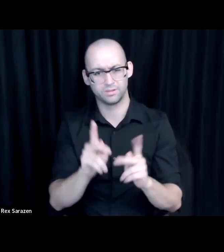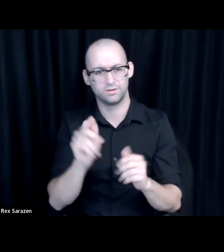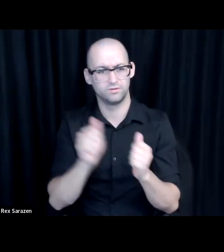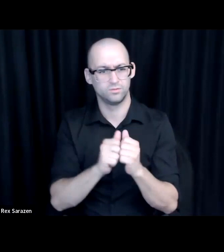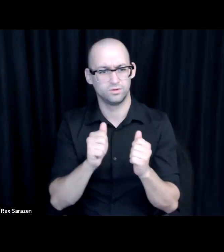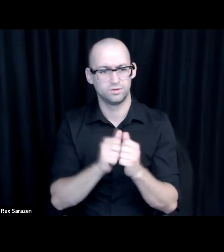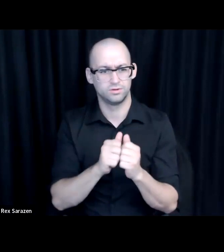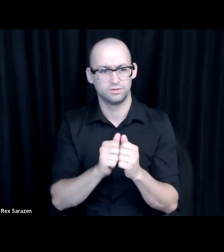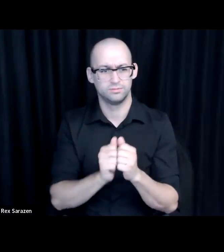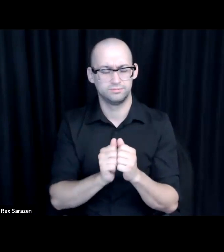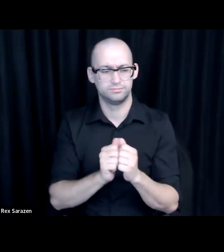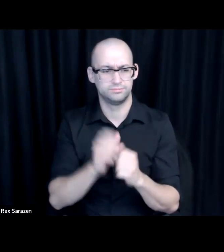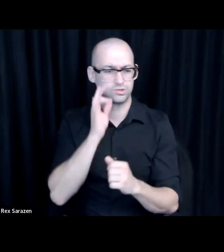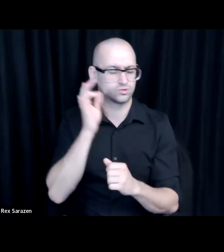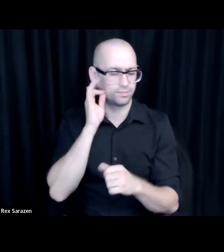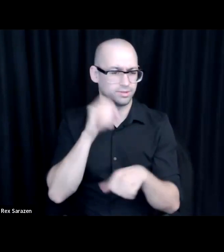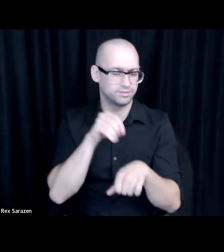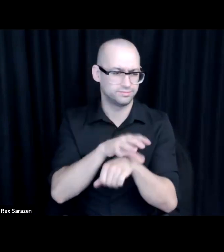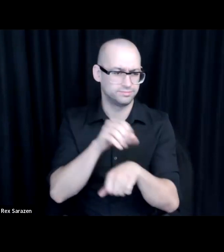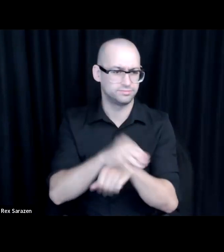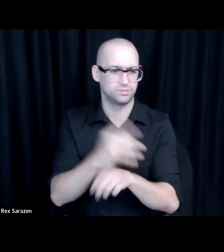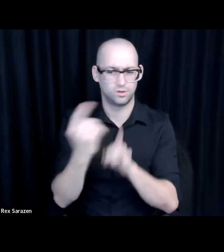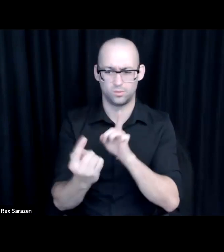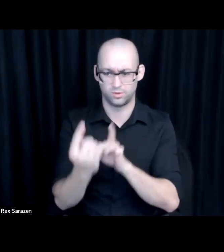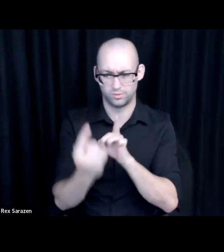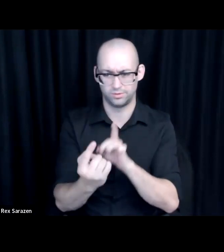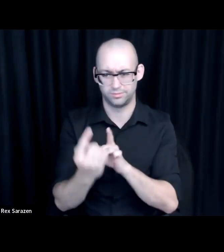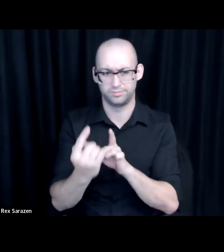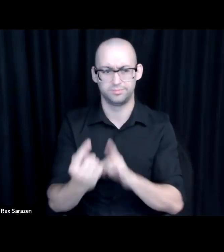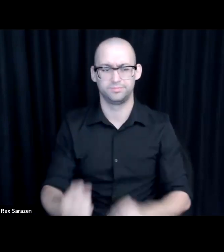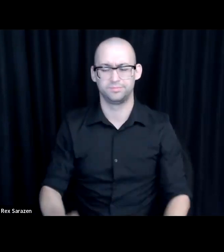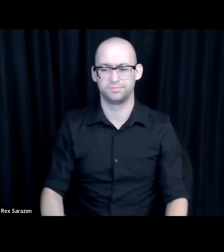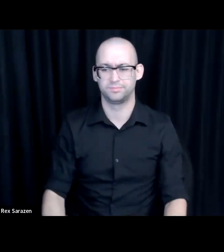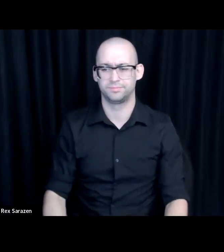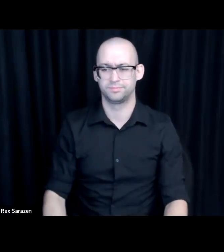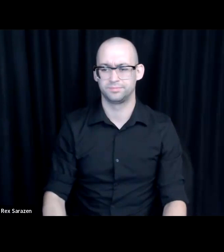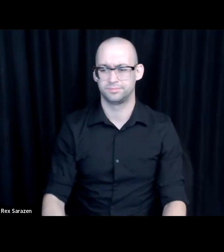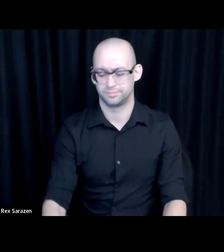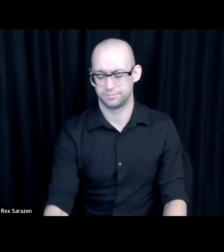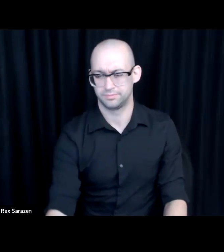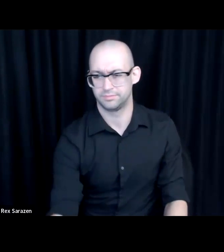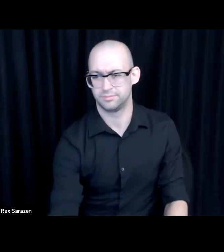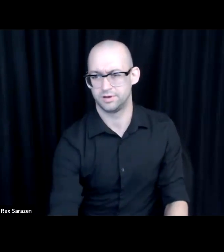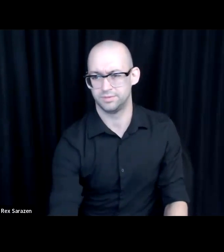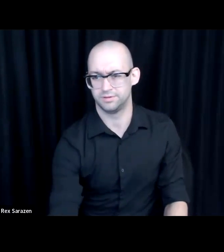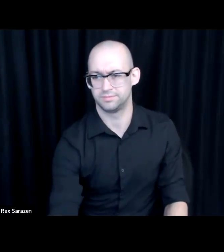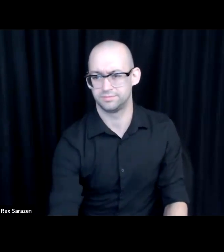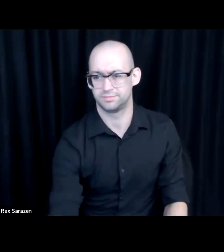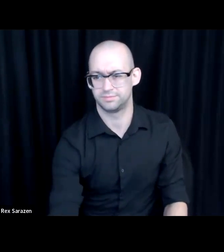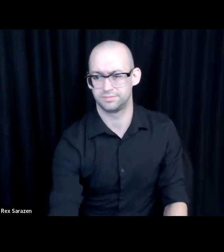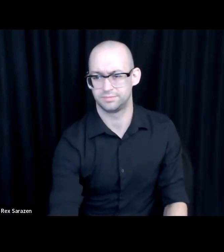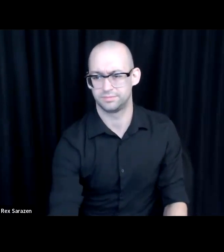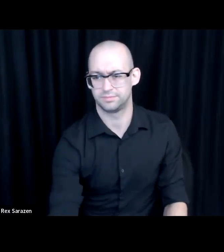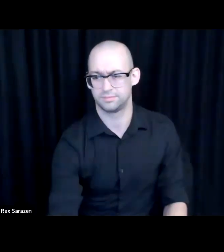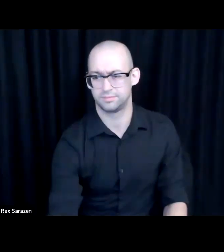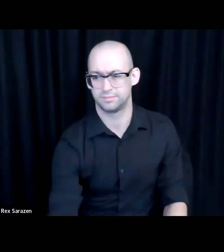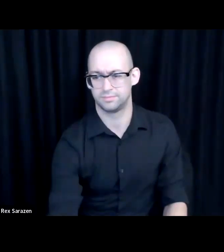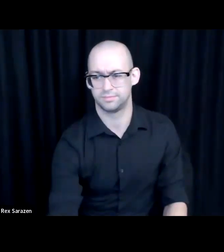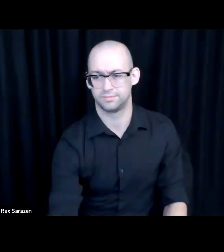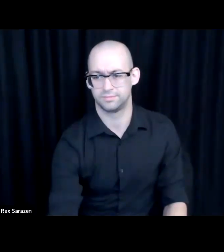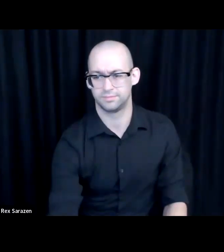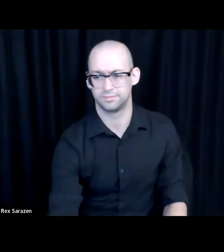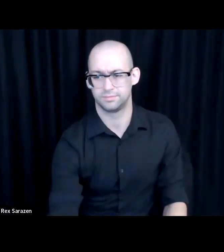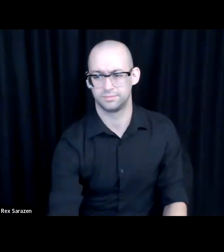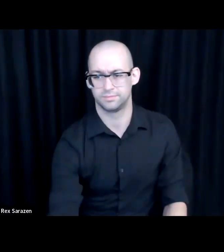Tribal consultation, one on one, as is expected by the Tribes, and when Tribes want that level of